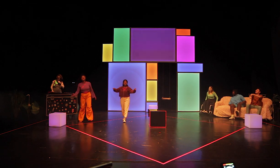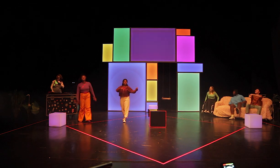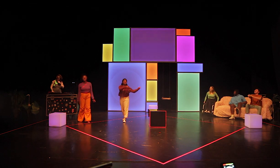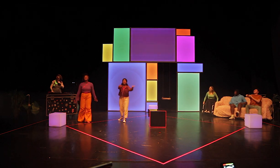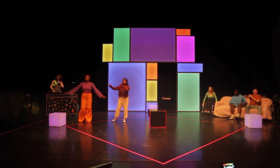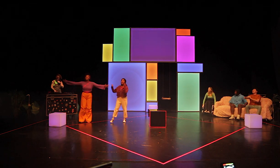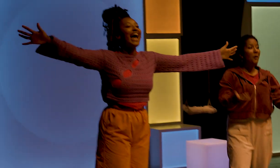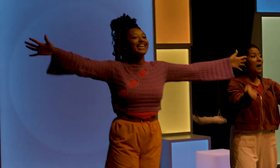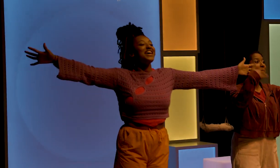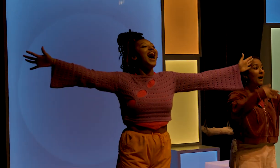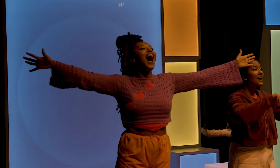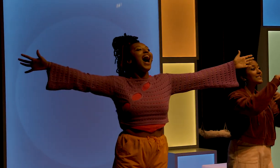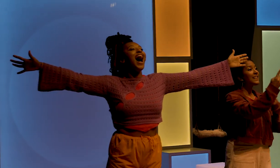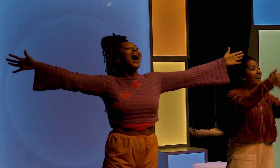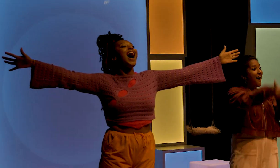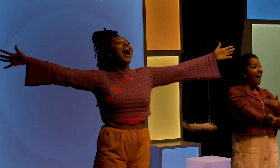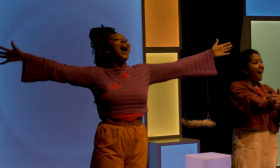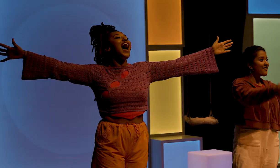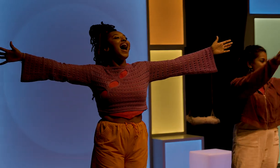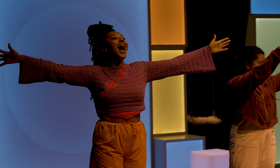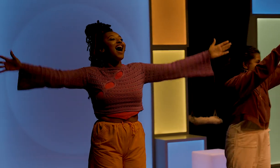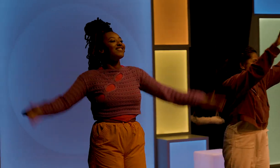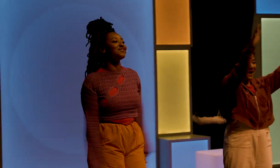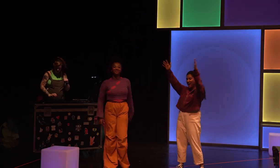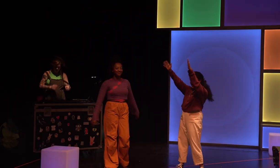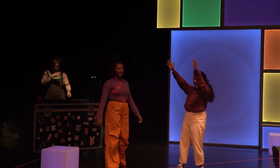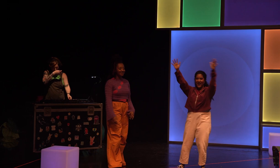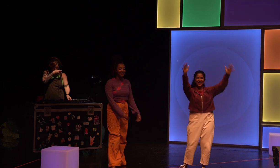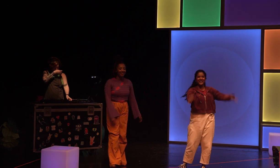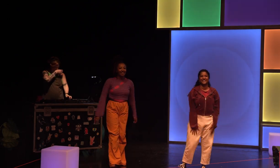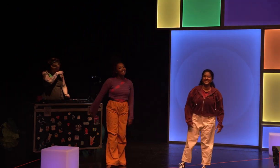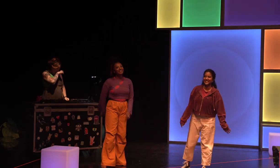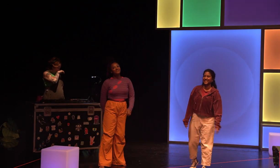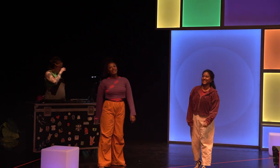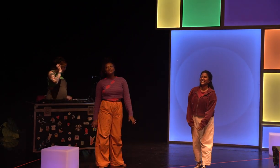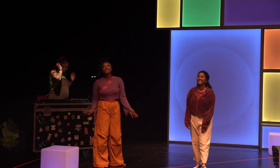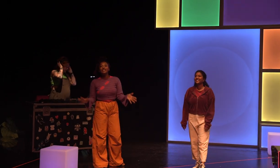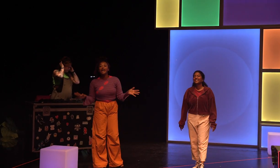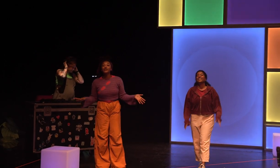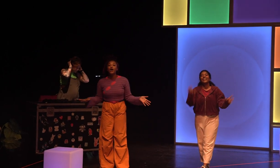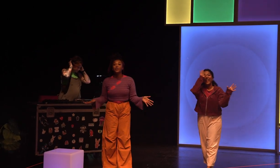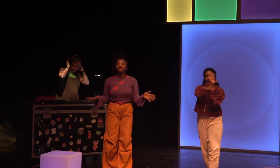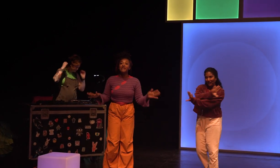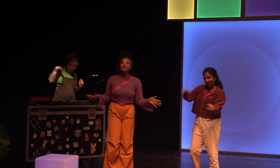Hello and welcome back to the second half!